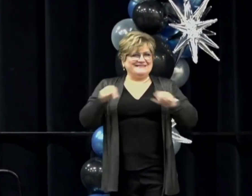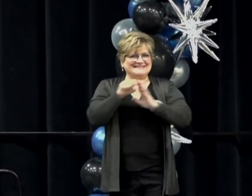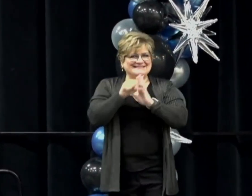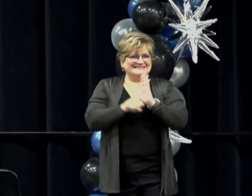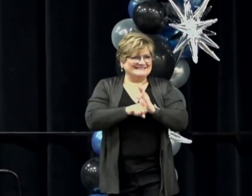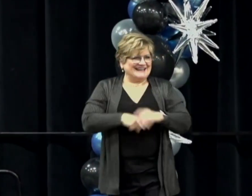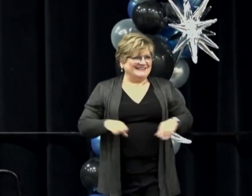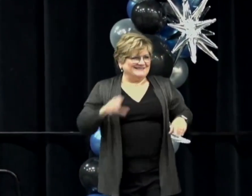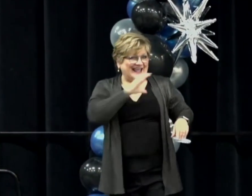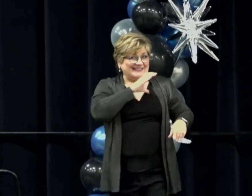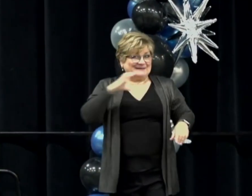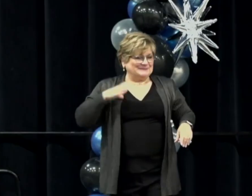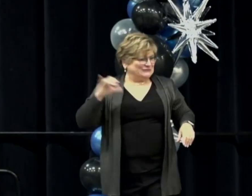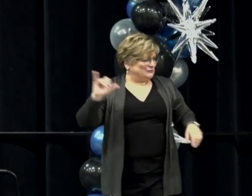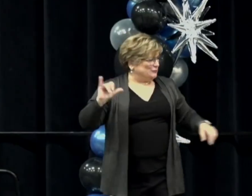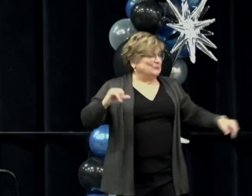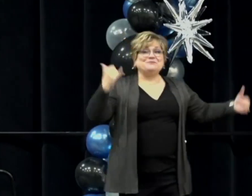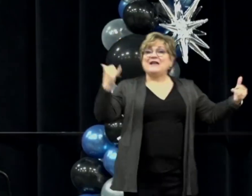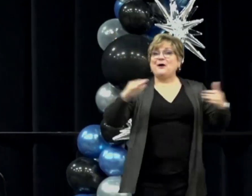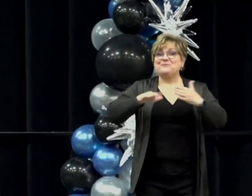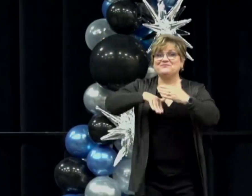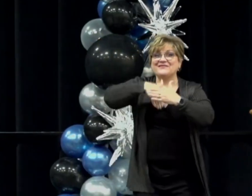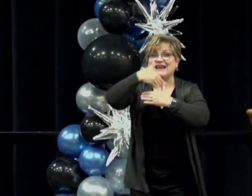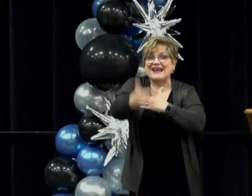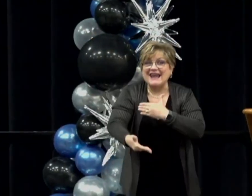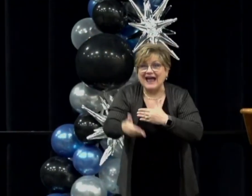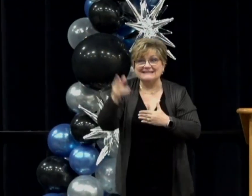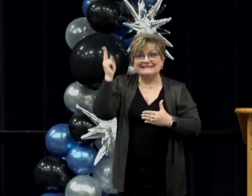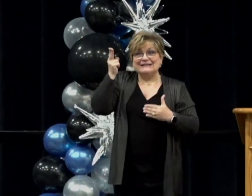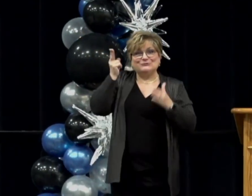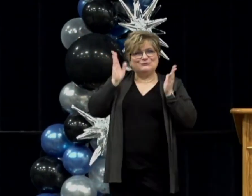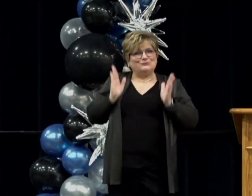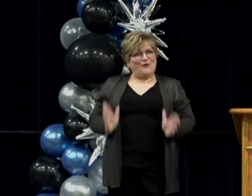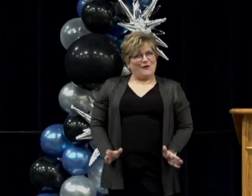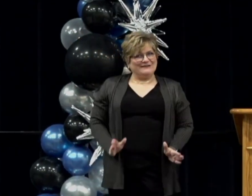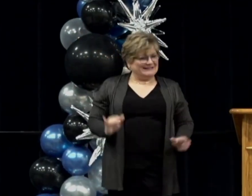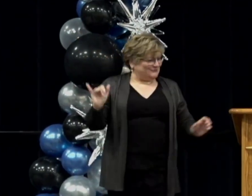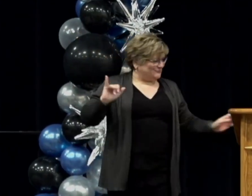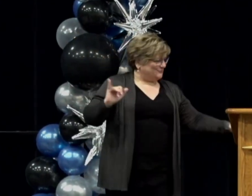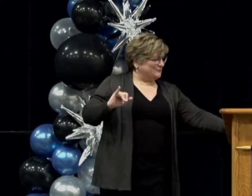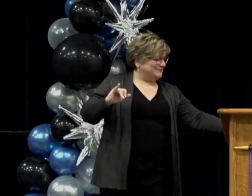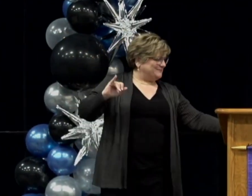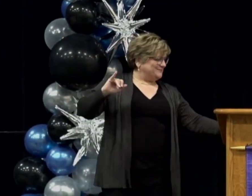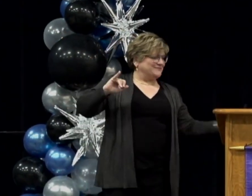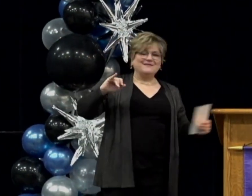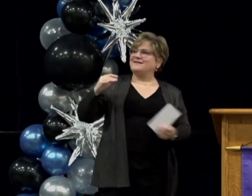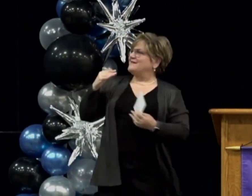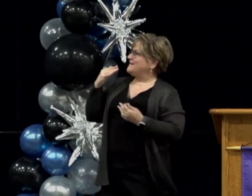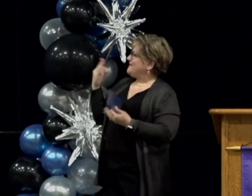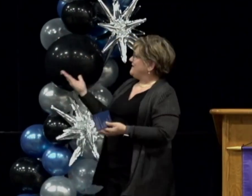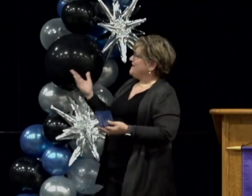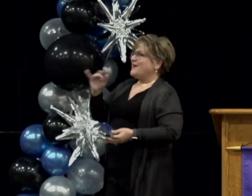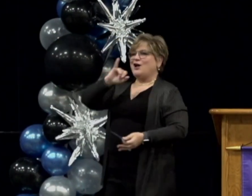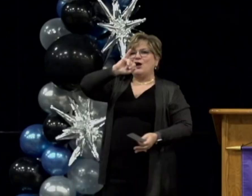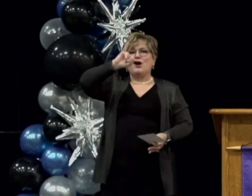to be a part of this state, and a part of the Commission too. Next, we have another historian,